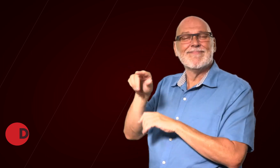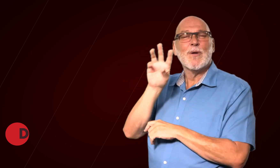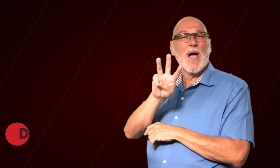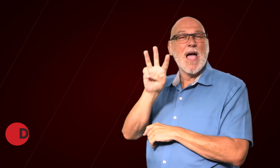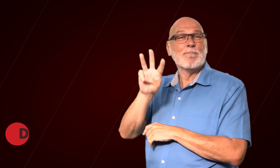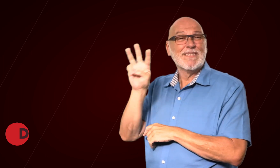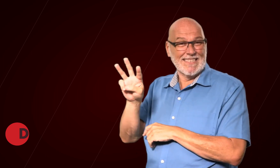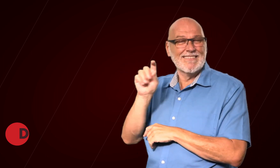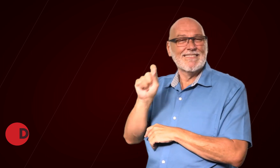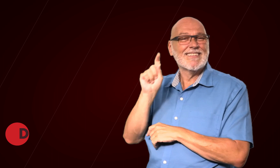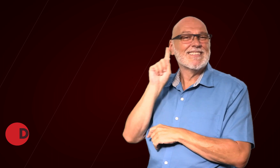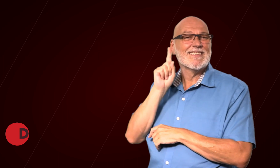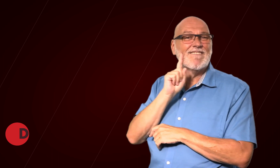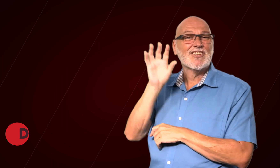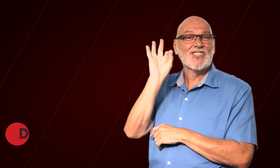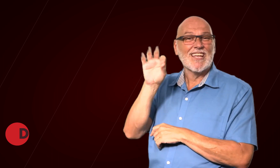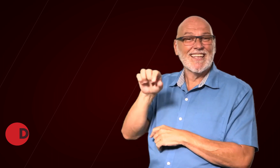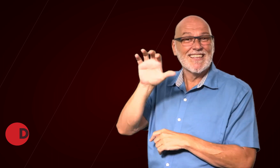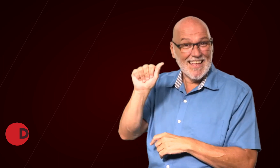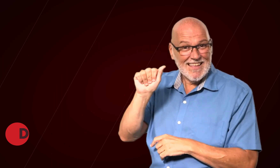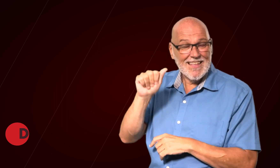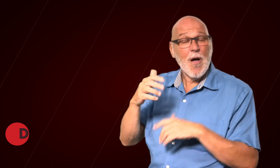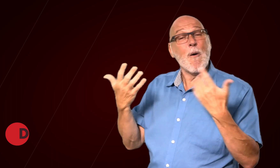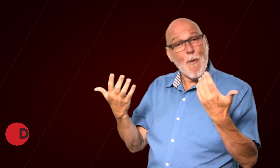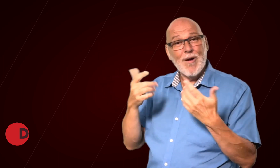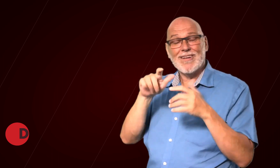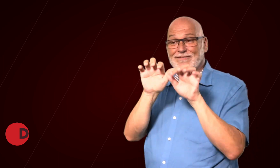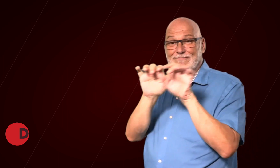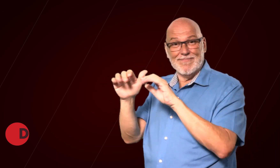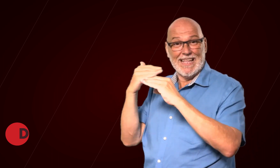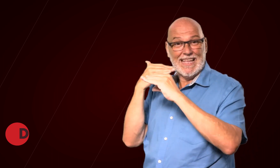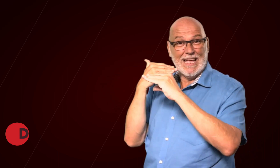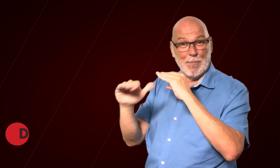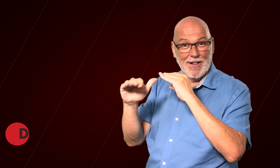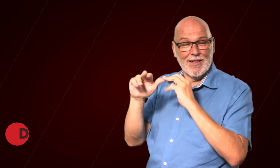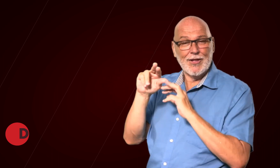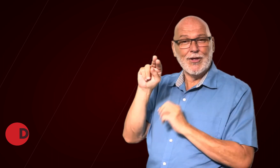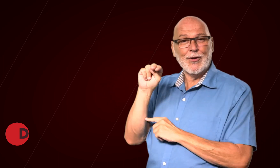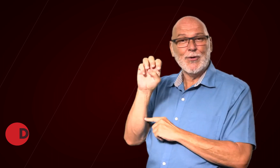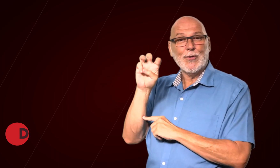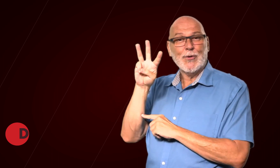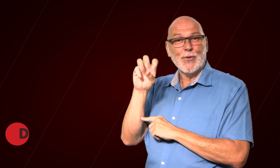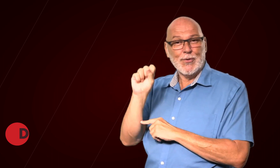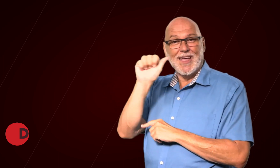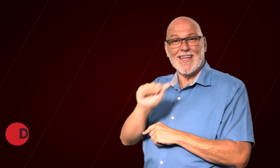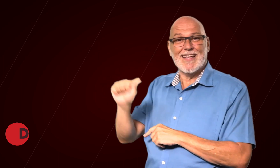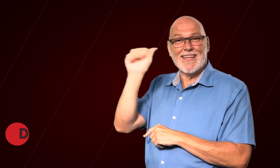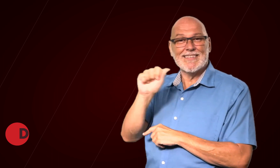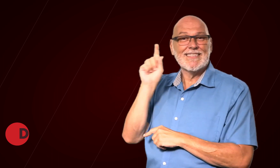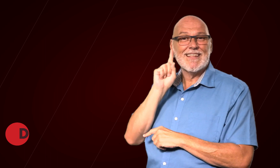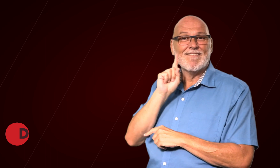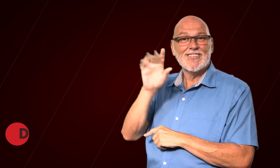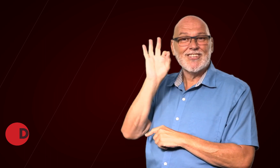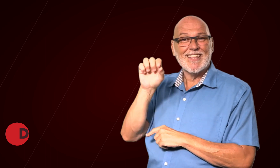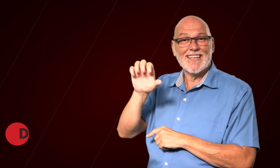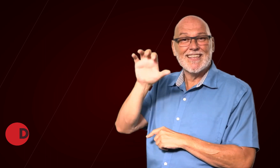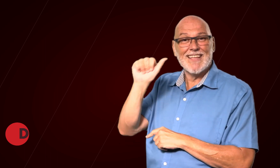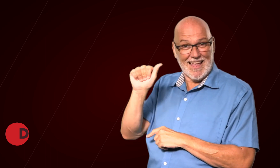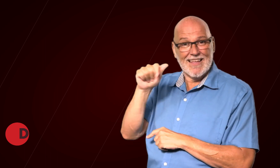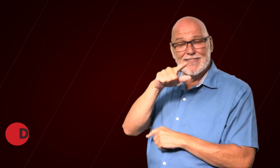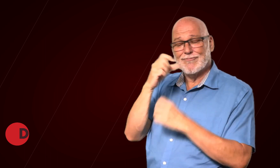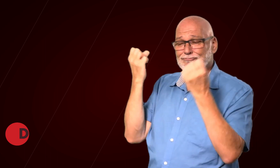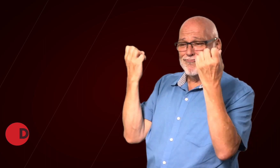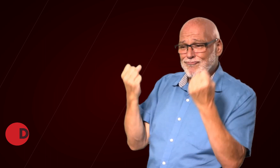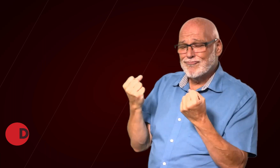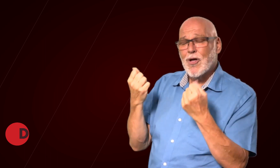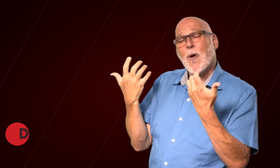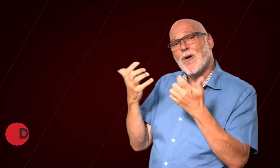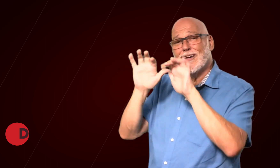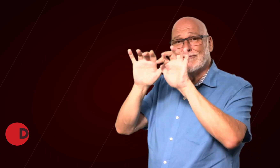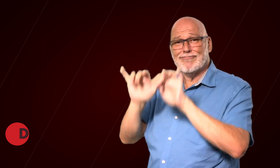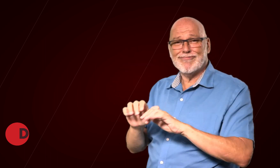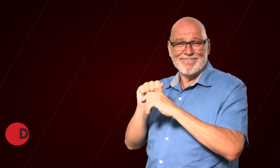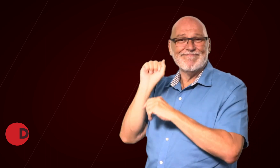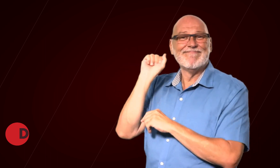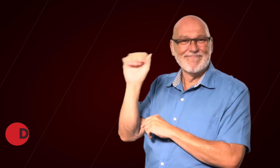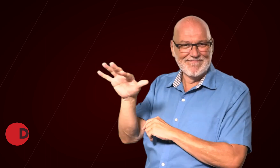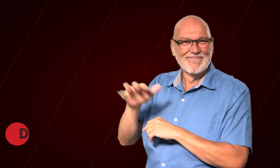www.DeafDots.ca or email to news@deafdots.ca.